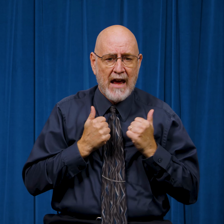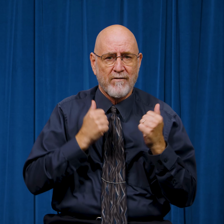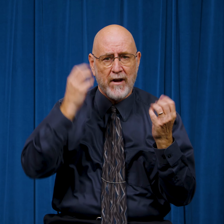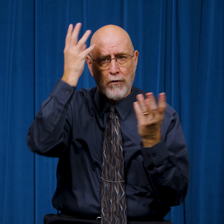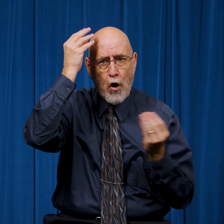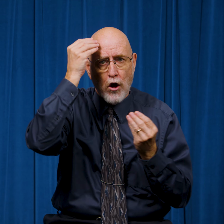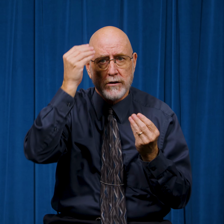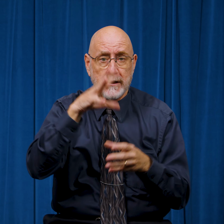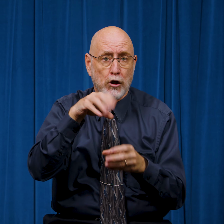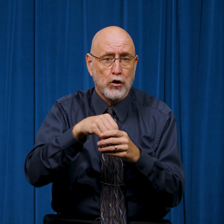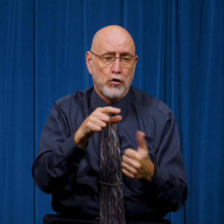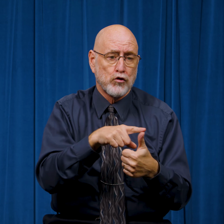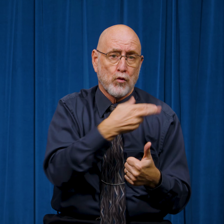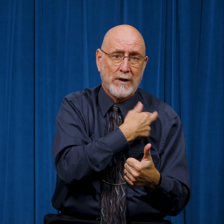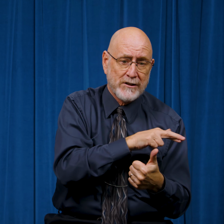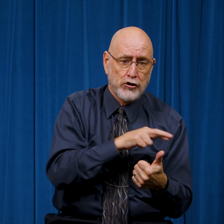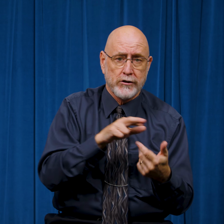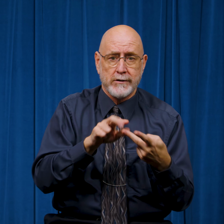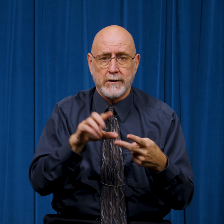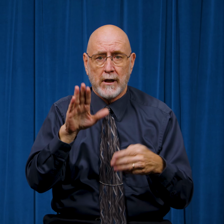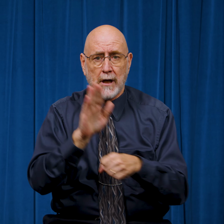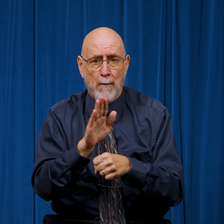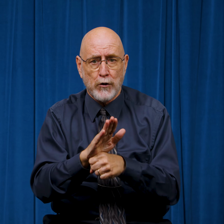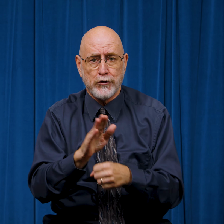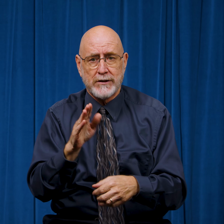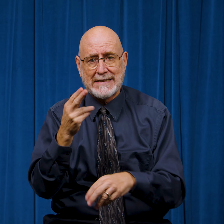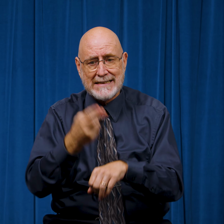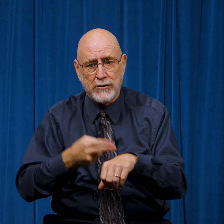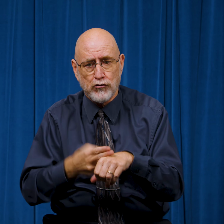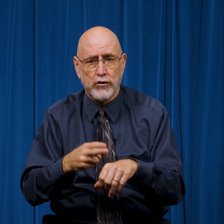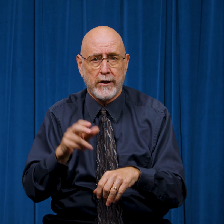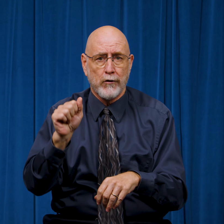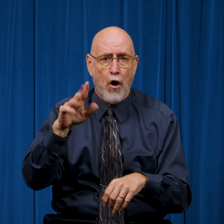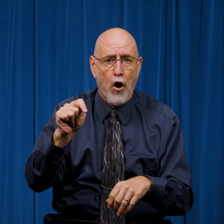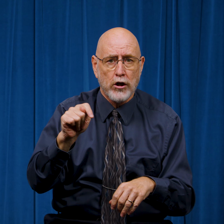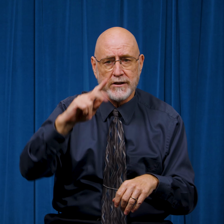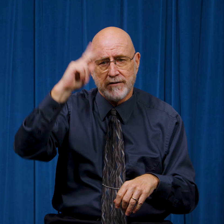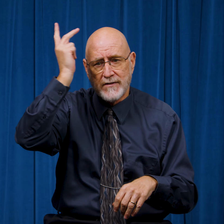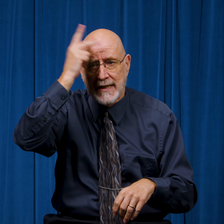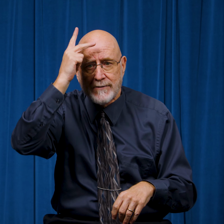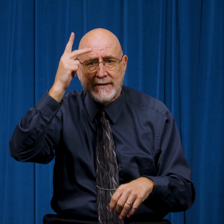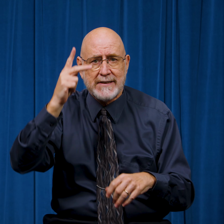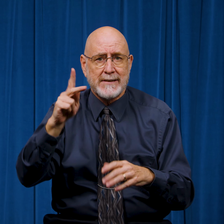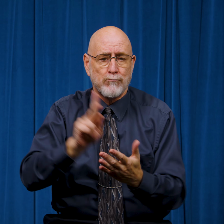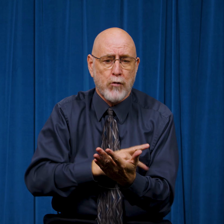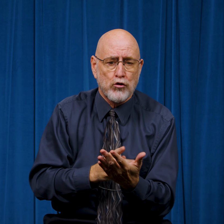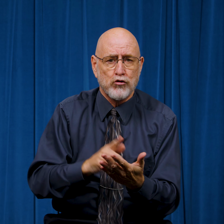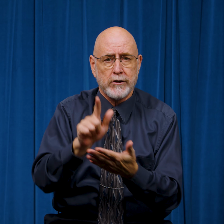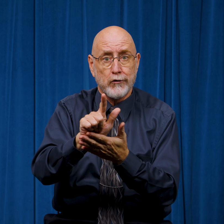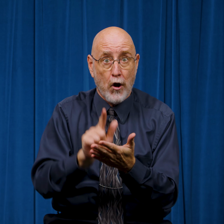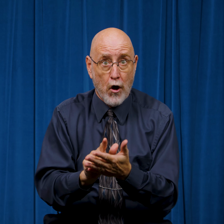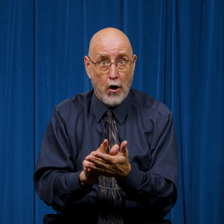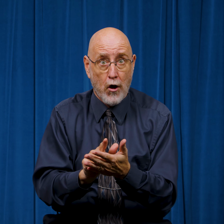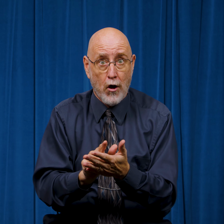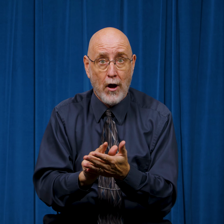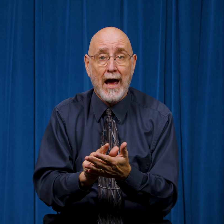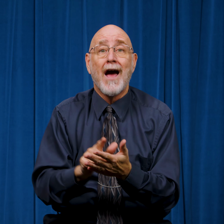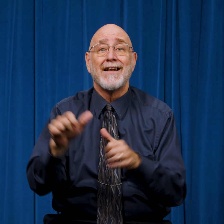It includes Religion, Commerce, History, Art, Philosophy, Poetry, Law, and Science.